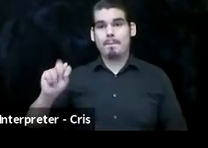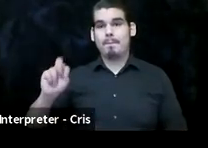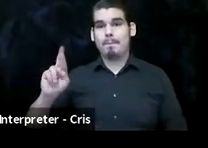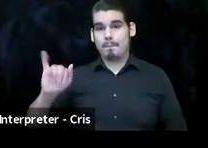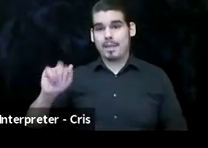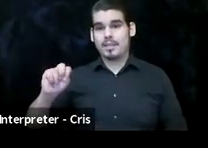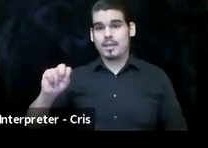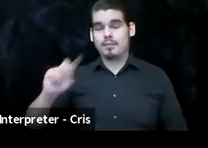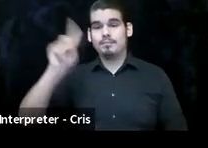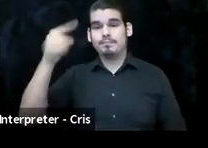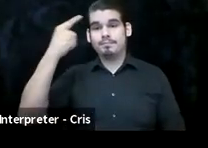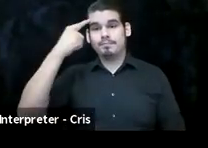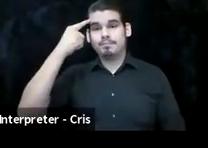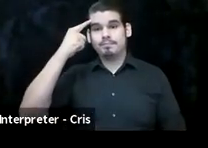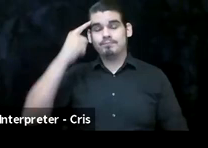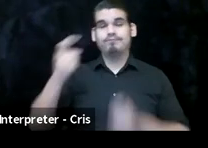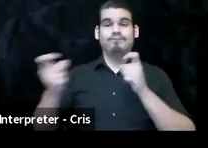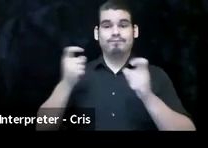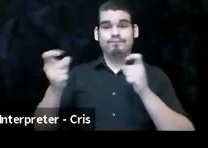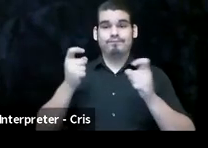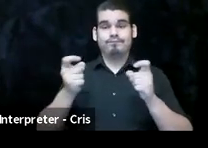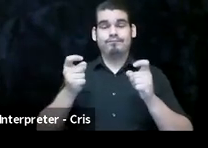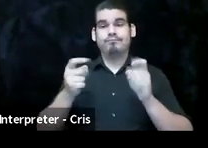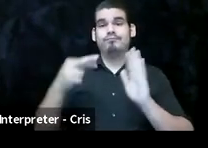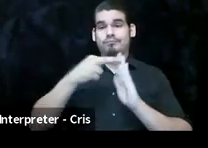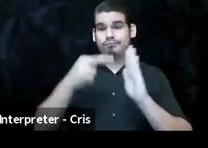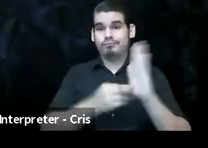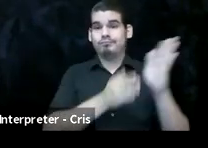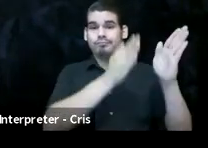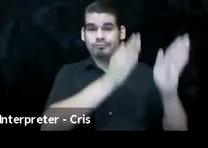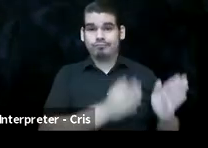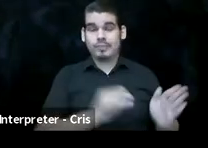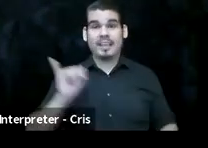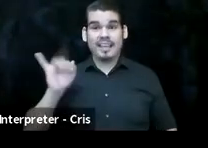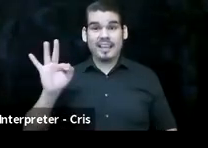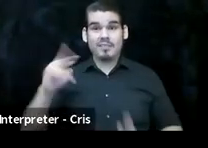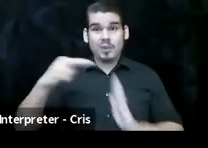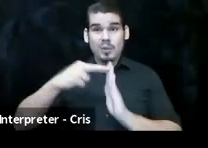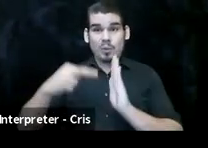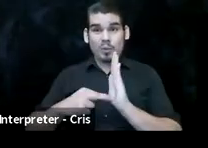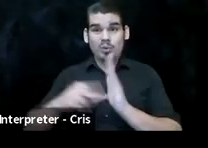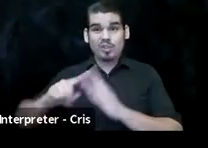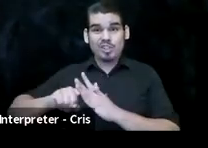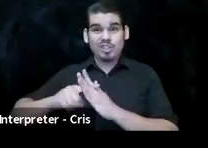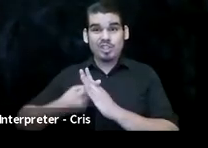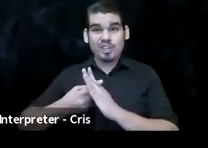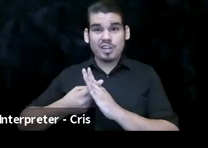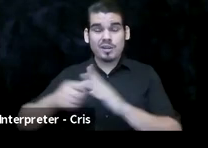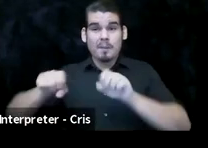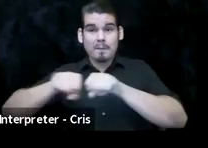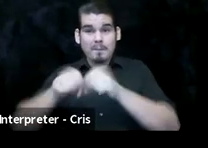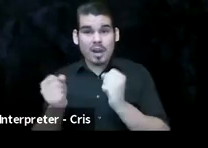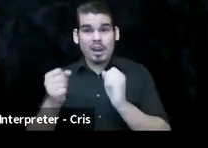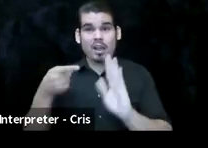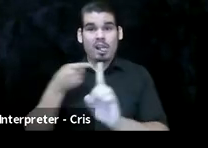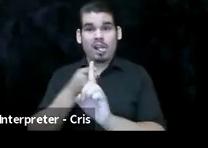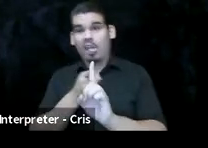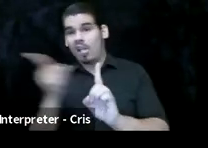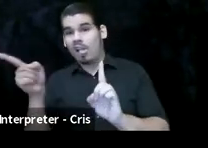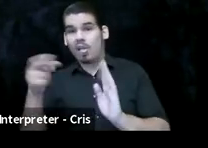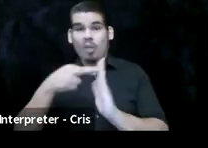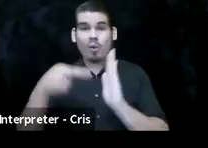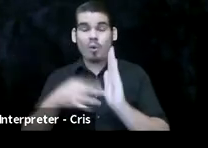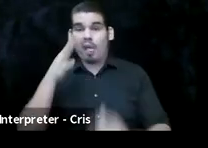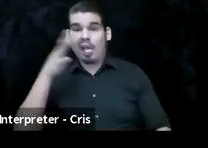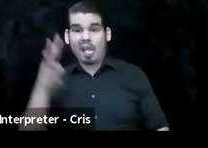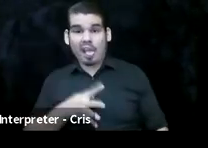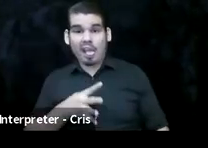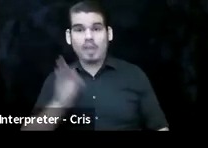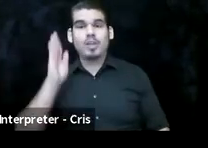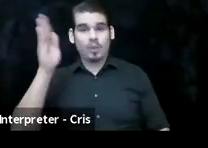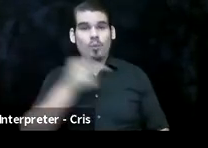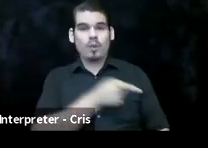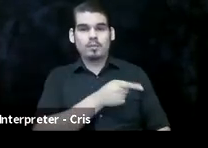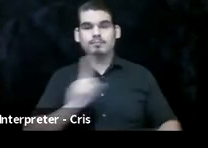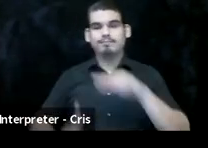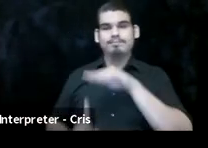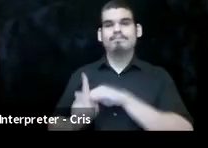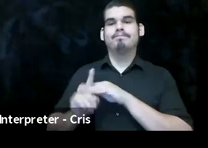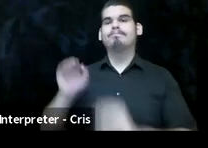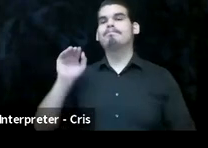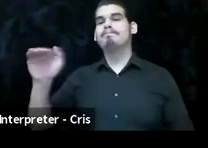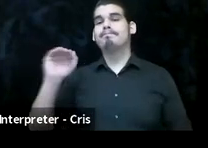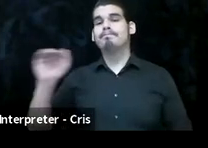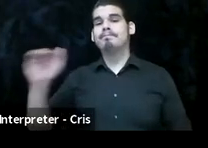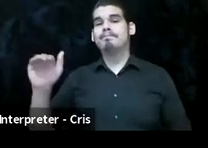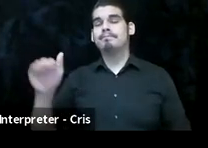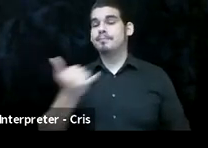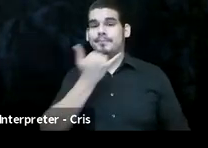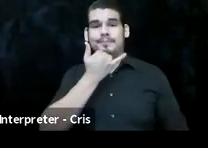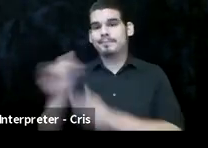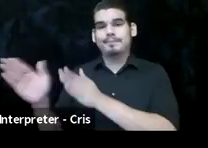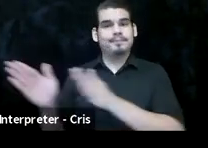Katherine Squire: And robert's rules, so if there's something that we're not following he actually has the authority to interrupt and say Oh, this is not how you should be doing that do it this way, so he'll he'll kind of guide us through the whole debate process and really just throughout GA as well.